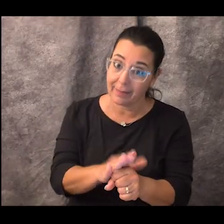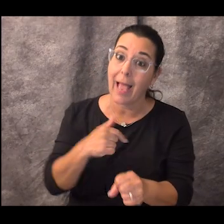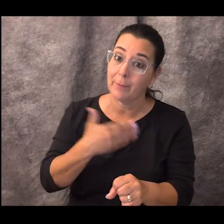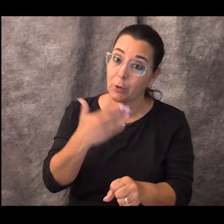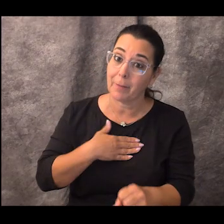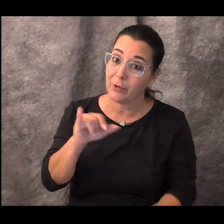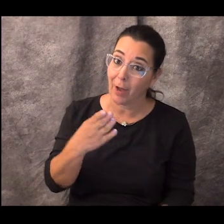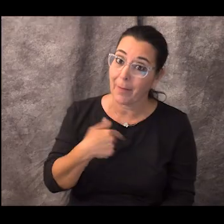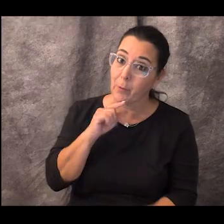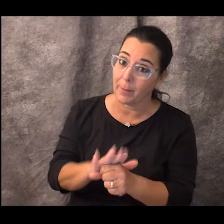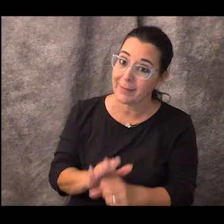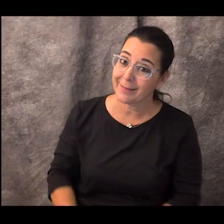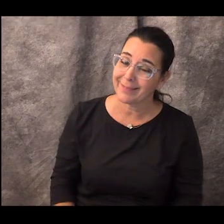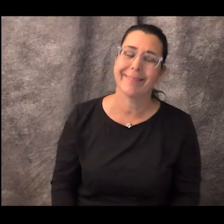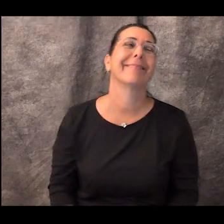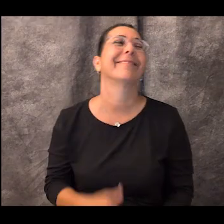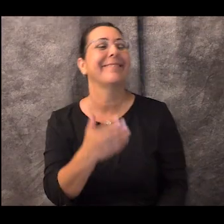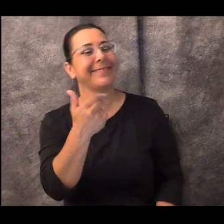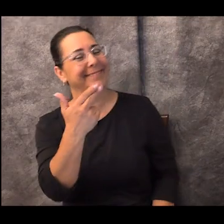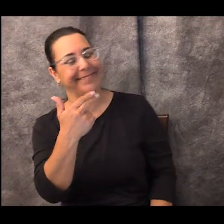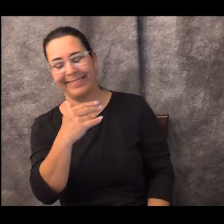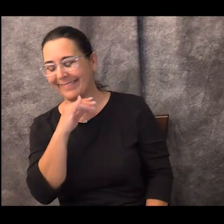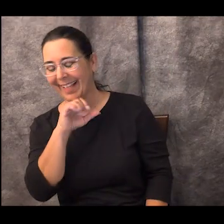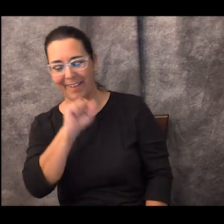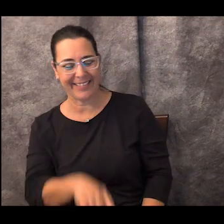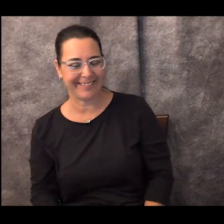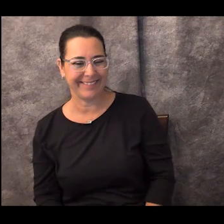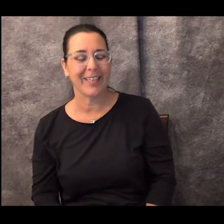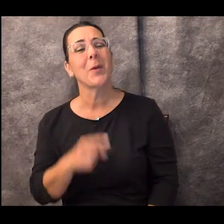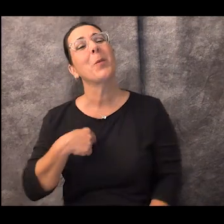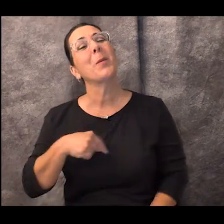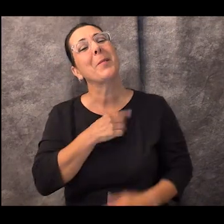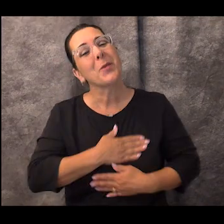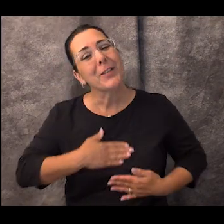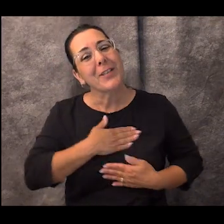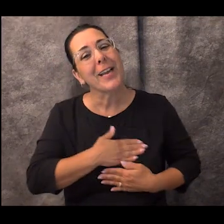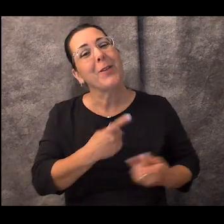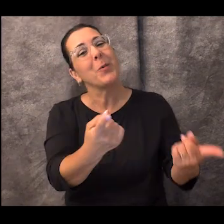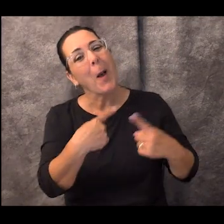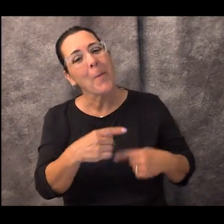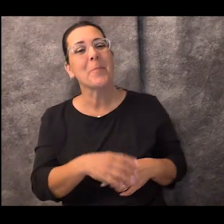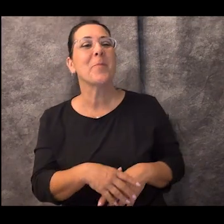(Eric) I love it. Nah, we we truly do appreciate you joining and dropping knowledge for